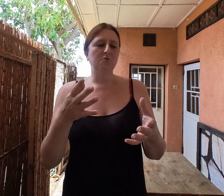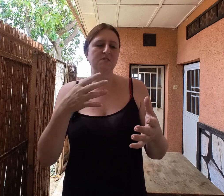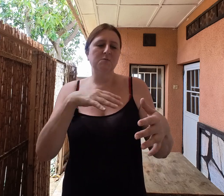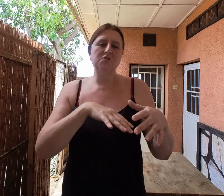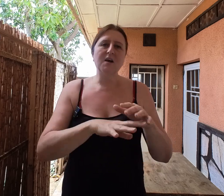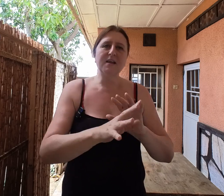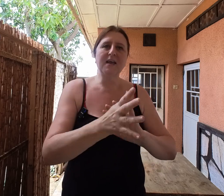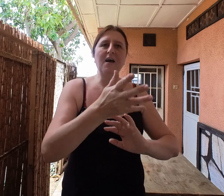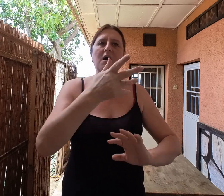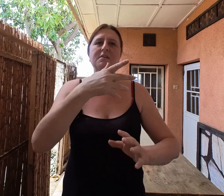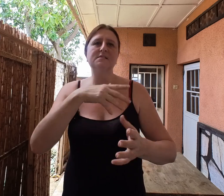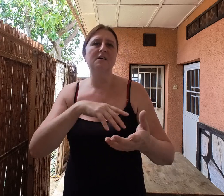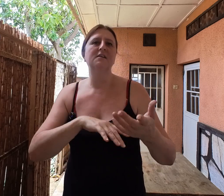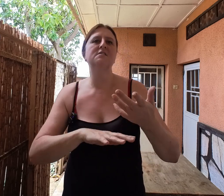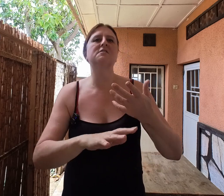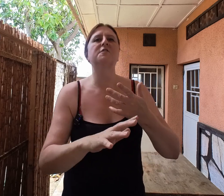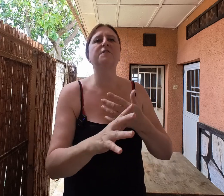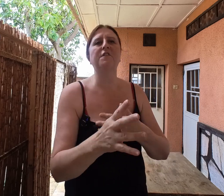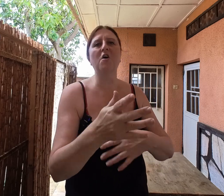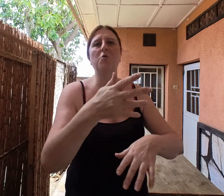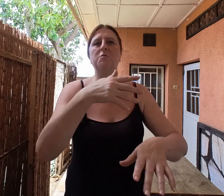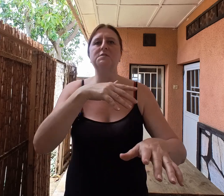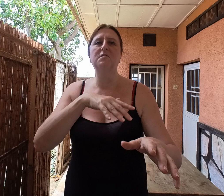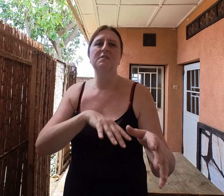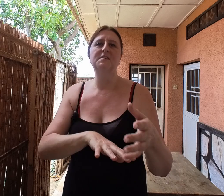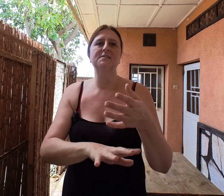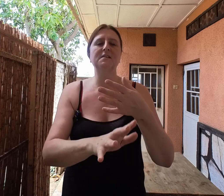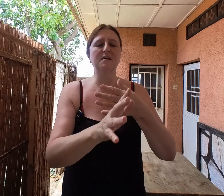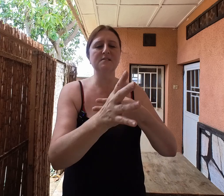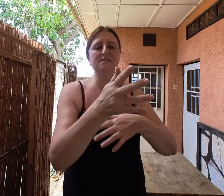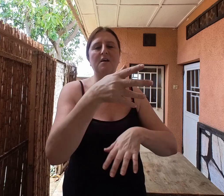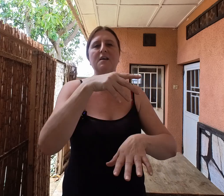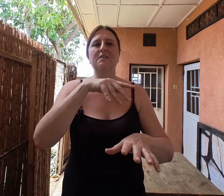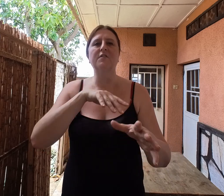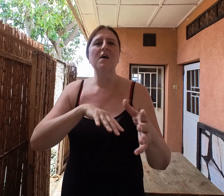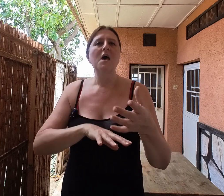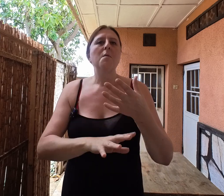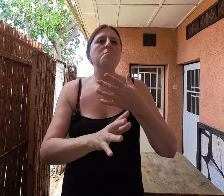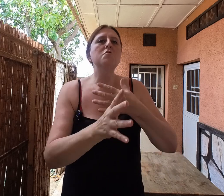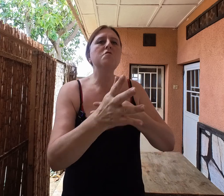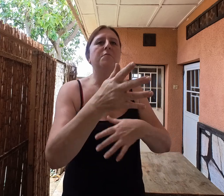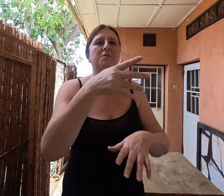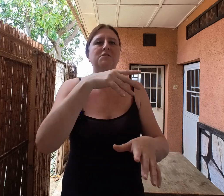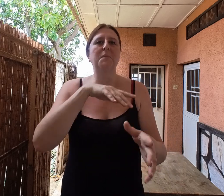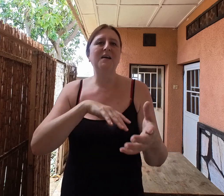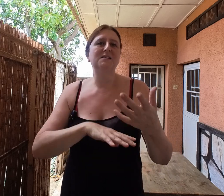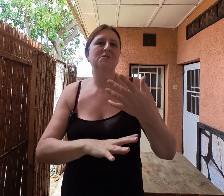and also we're trying to get our signs to flow so that there's a nice kind of movement, a pattern,